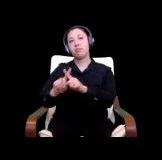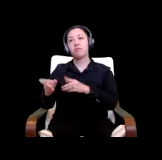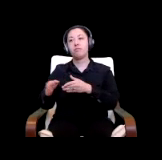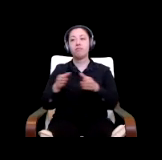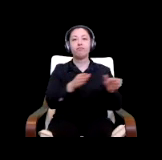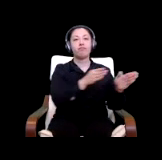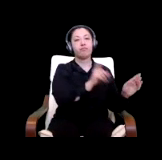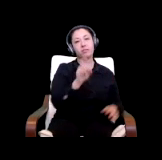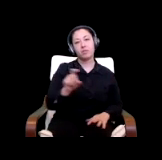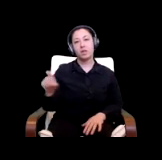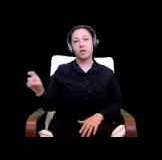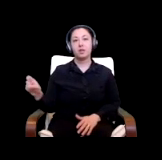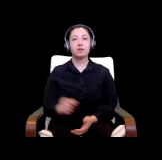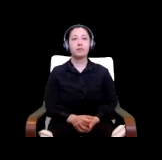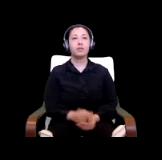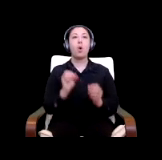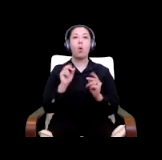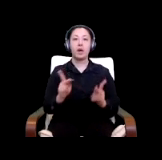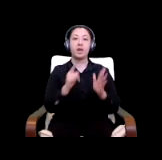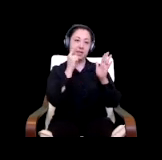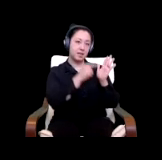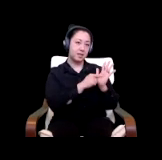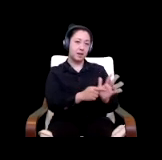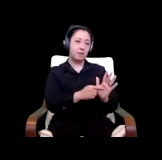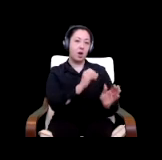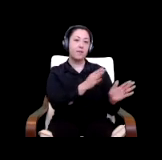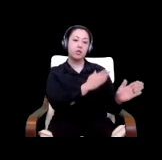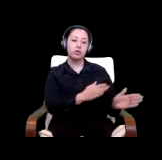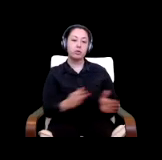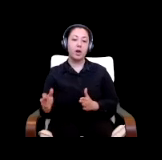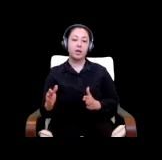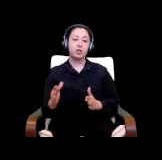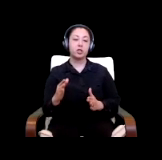Some examples of strategies and accommodations for feeding issues are to specifically do